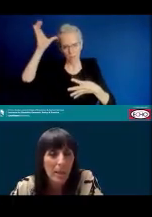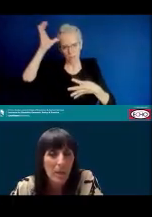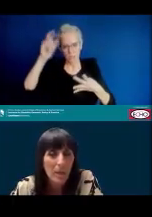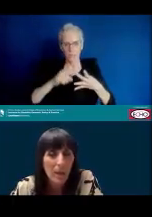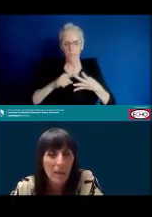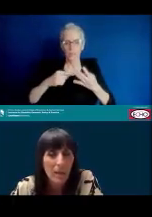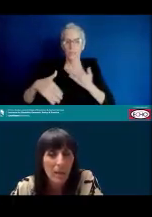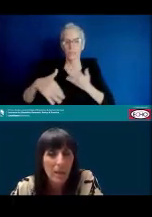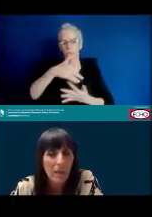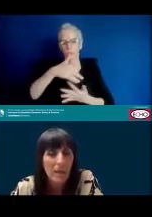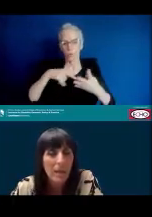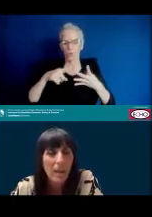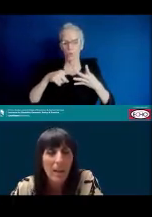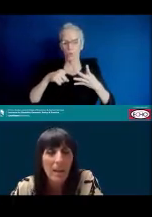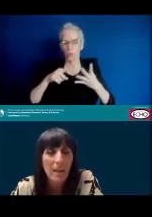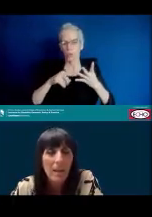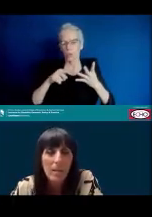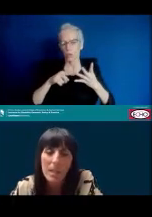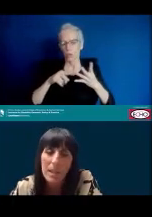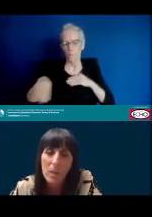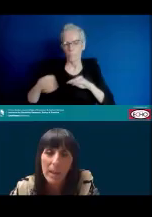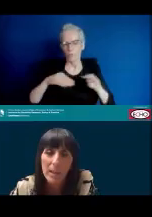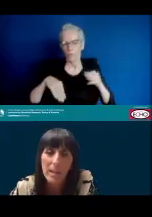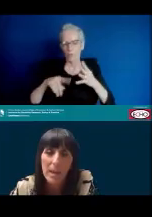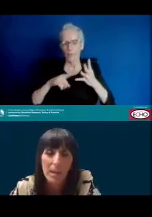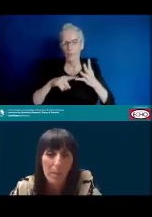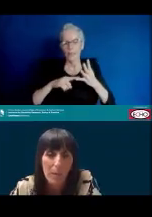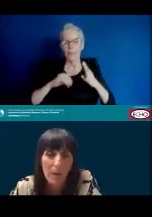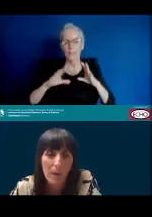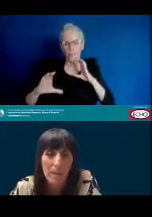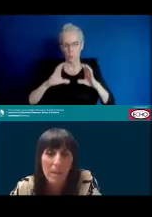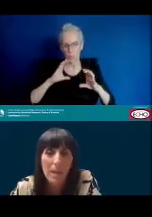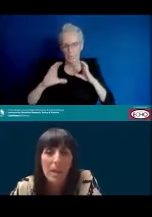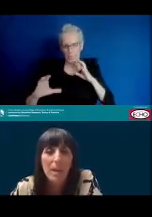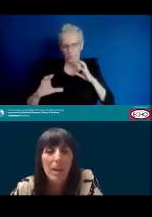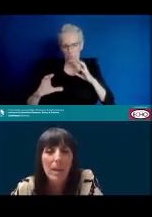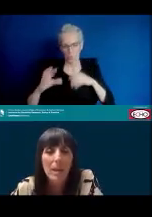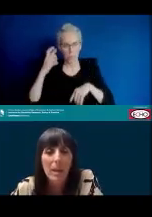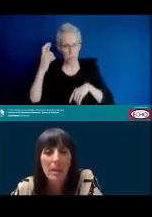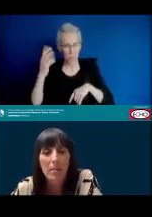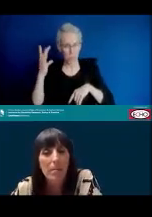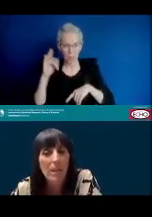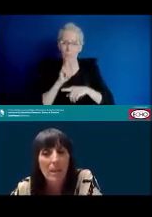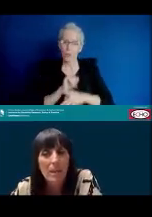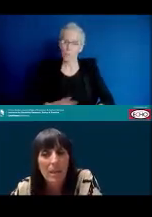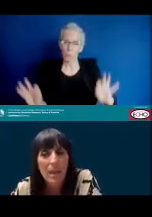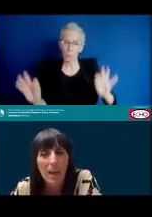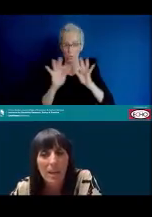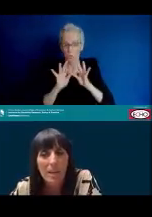communication. And the reason why these are important is that